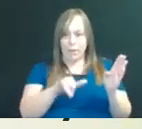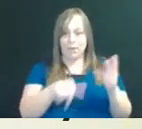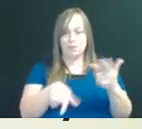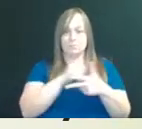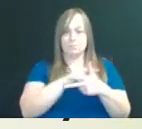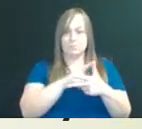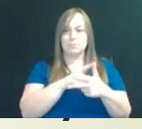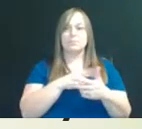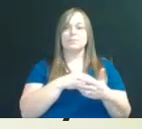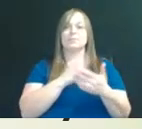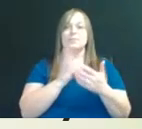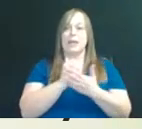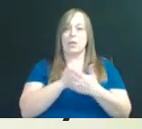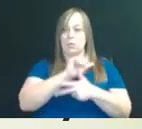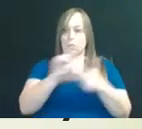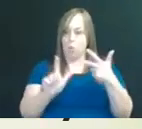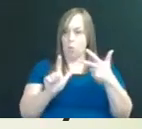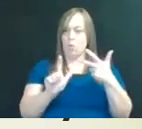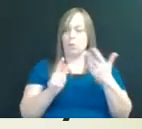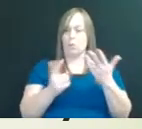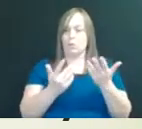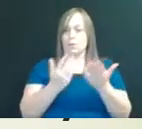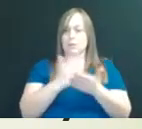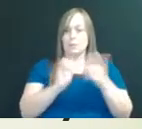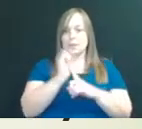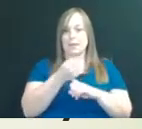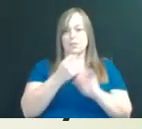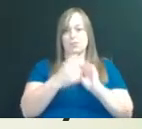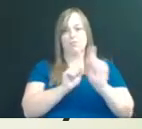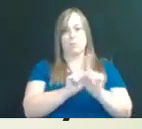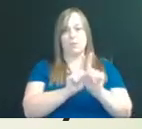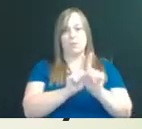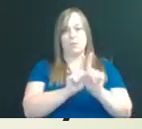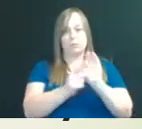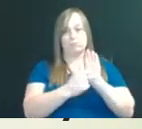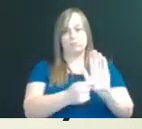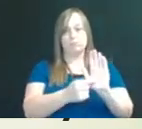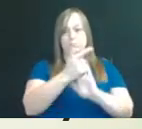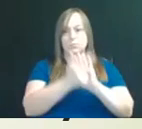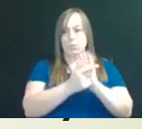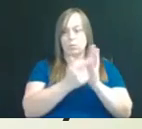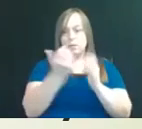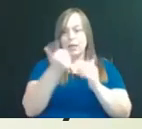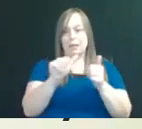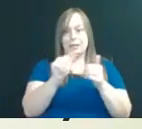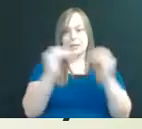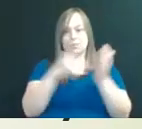or in some cases we can potentially represent you in any of these levels of due process.